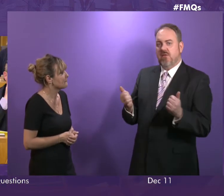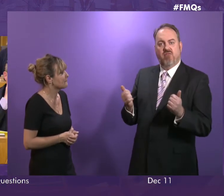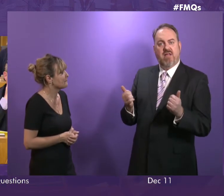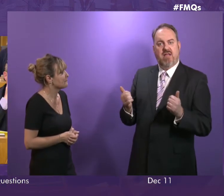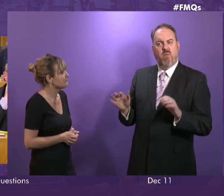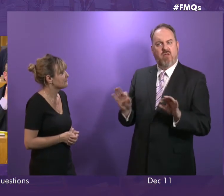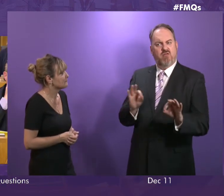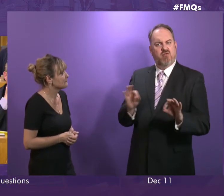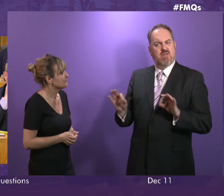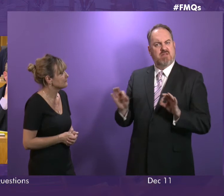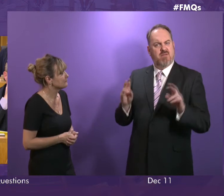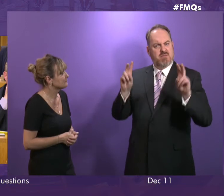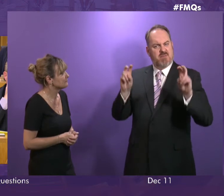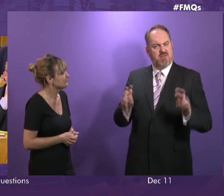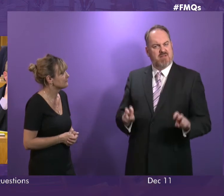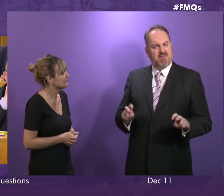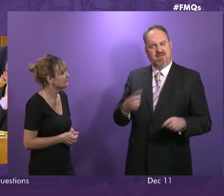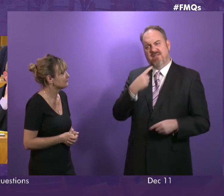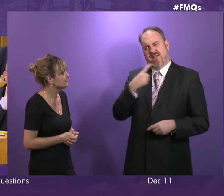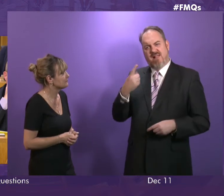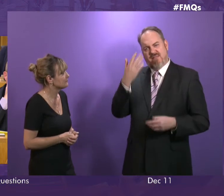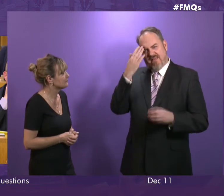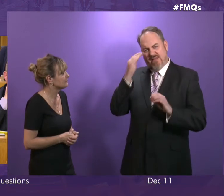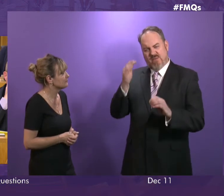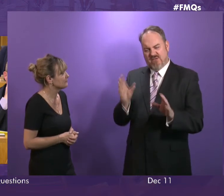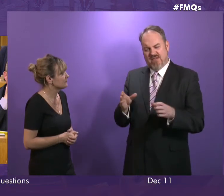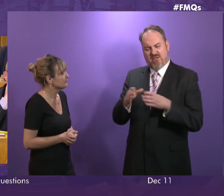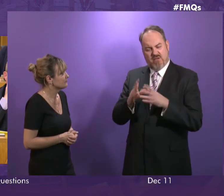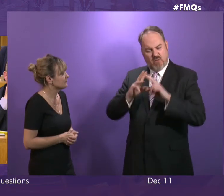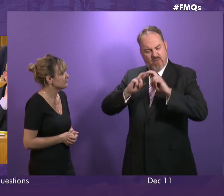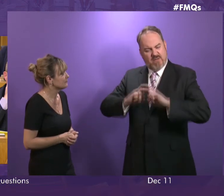she instruct her education agency to assess the scale of the problem? Although the Education